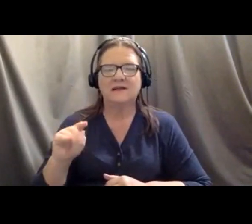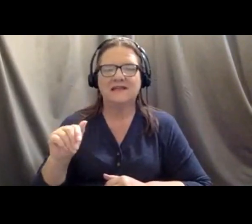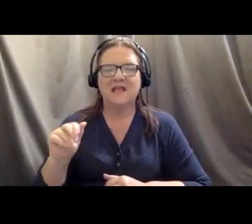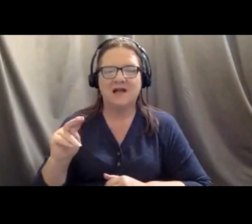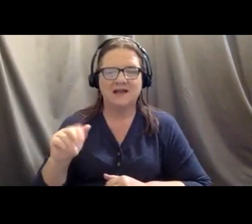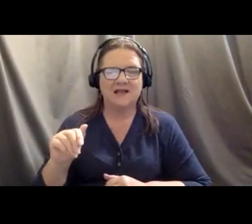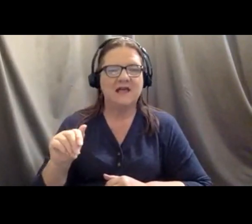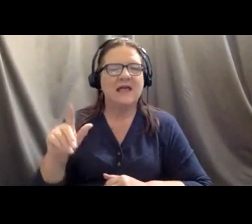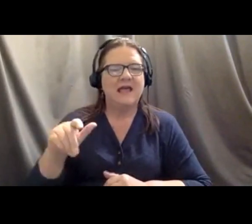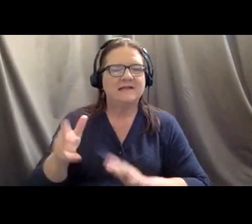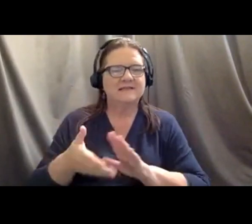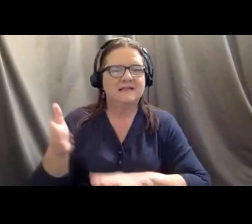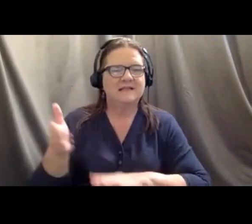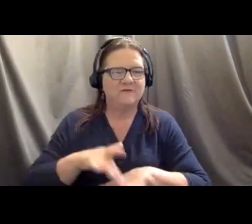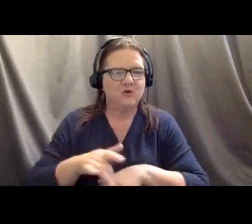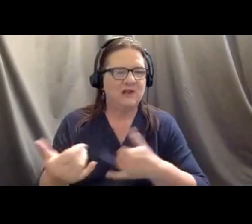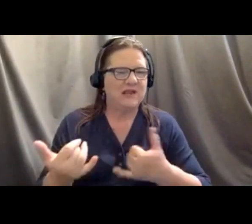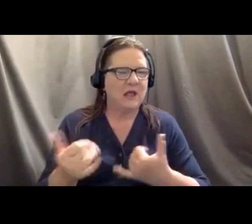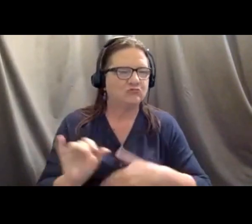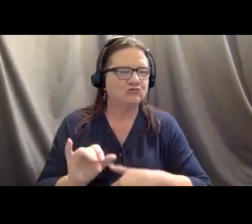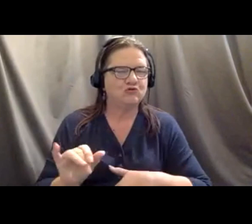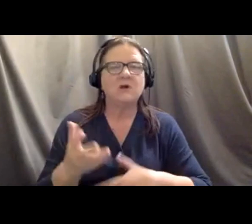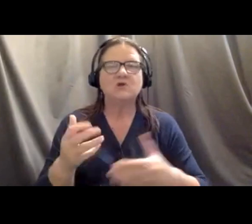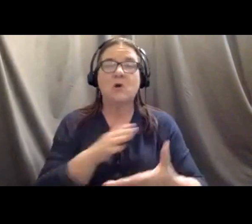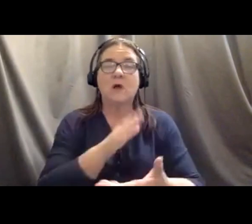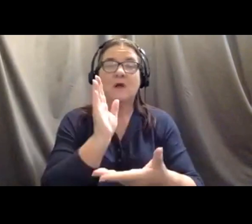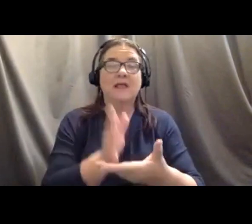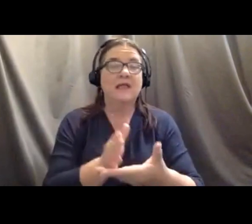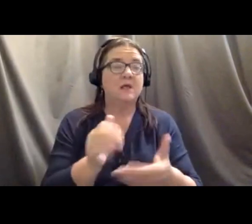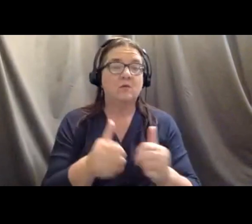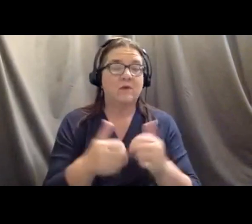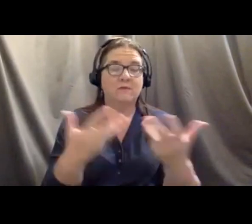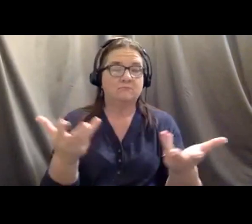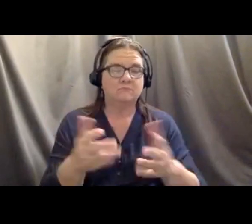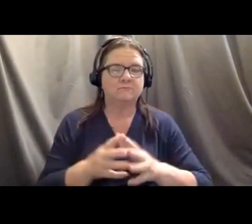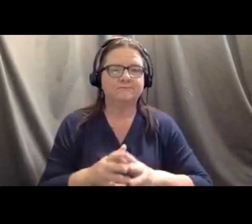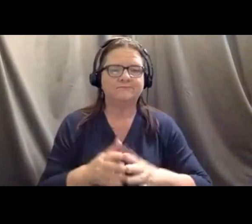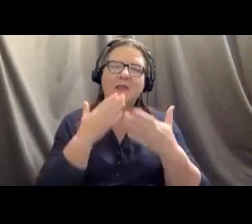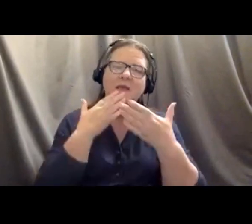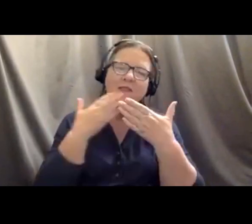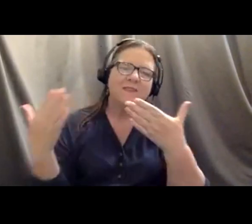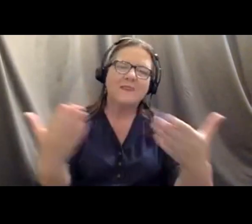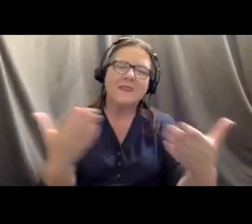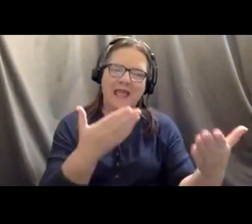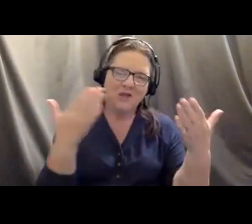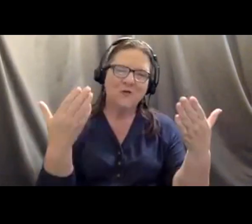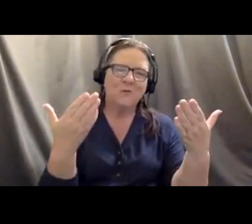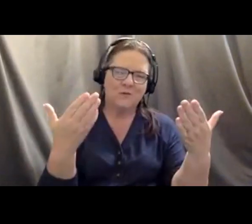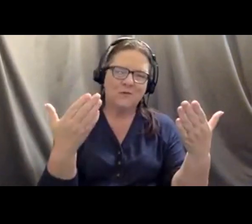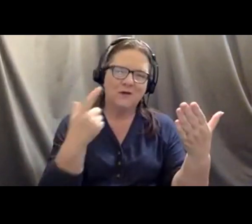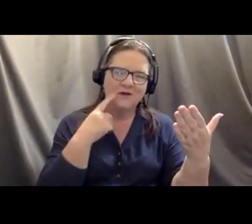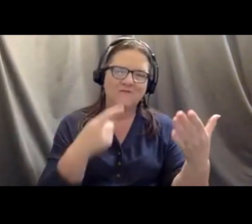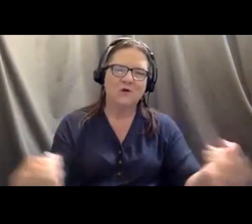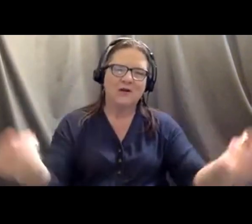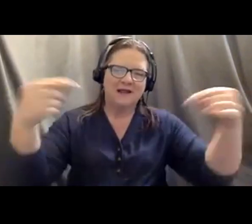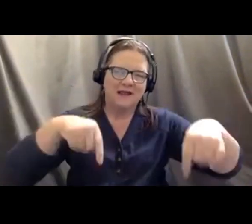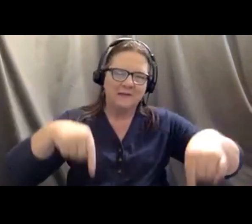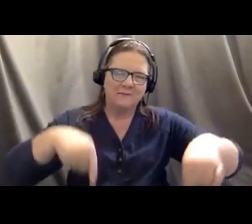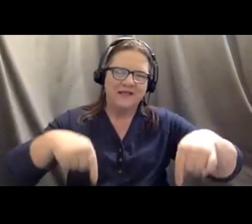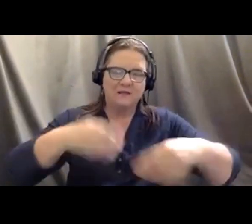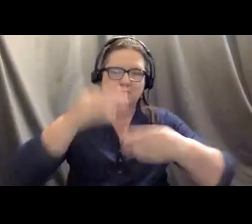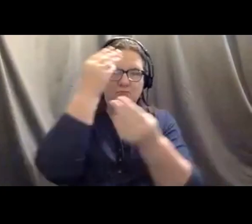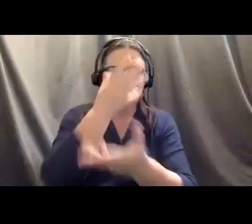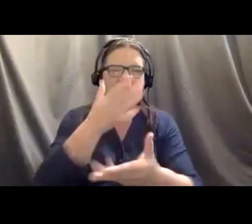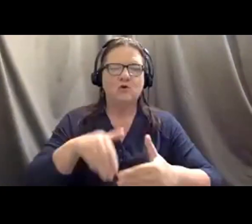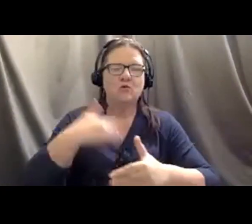I just wanted to end with thanking you all a and let you know a little bit about quick